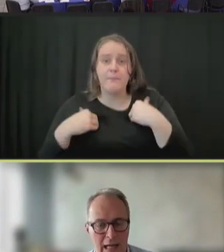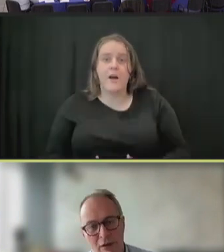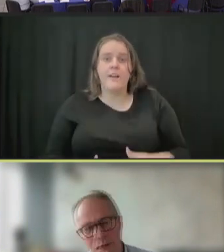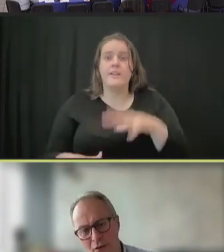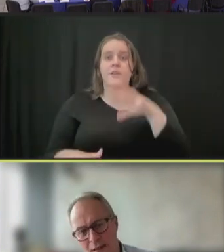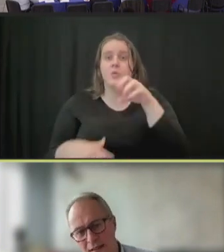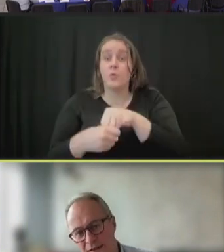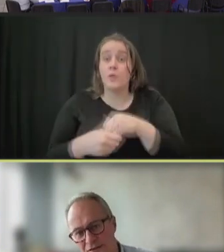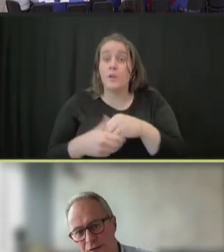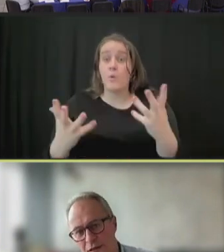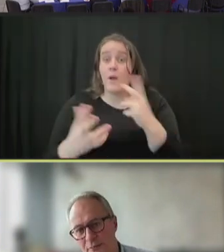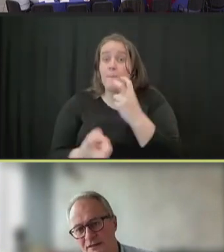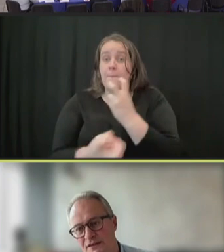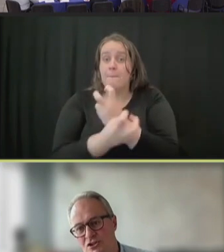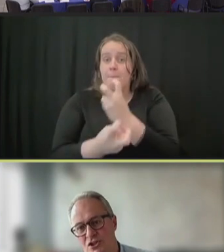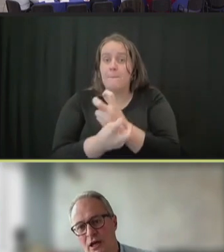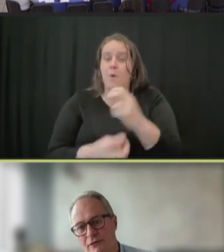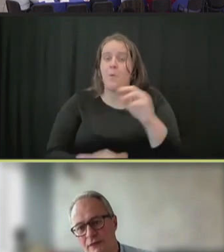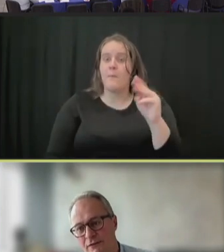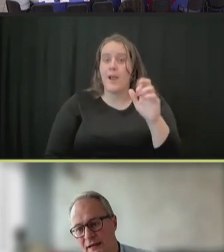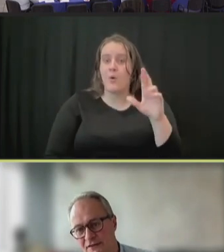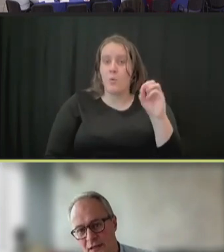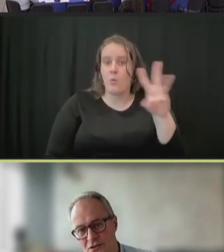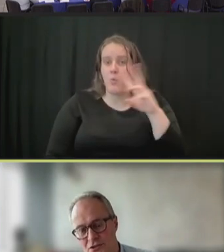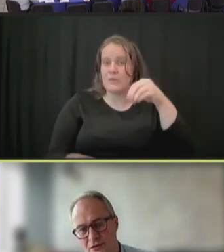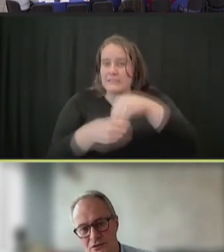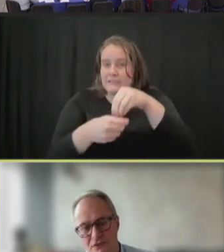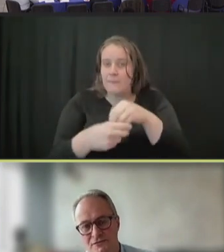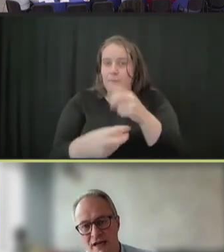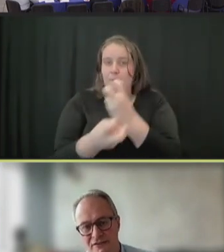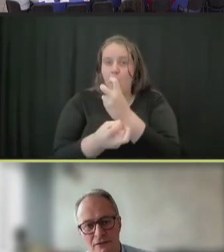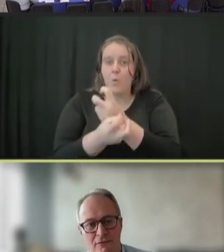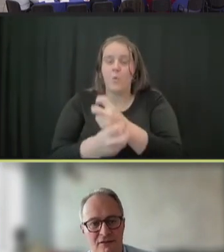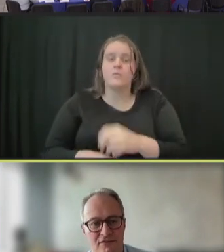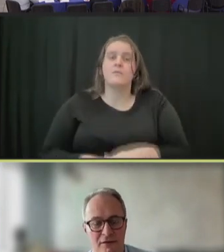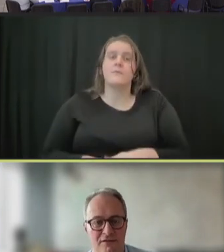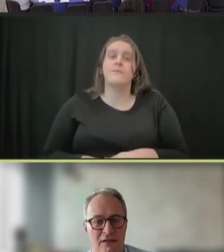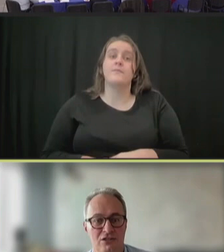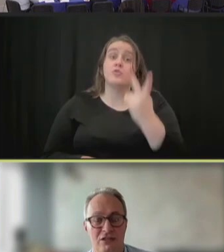And when we look at the history of the BCG IV vaccination, or intravascular vaccination,